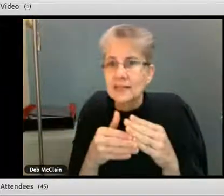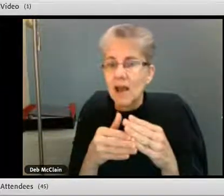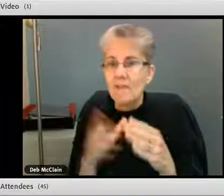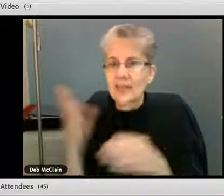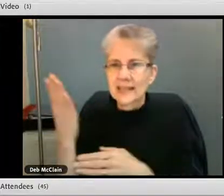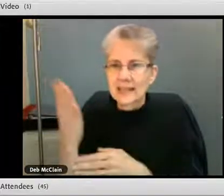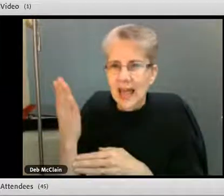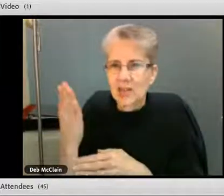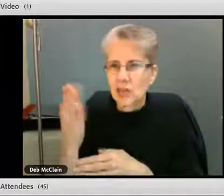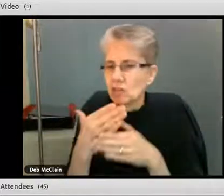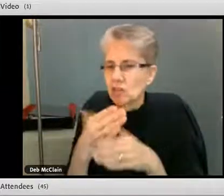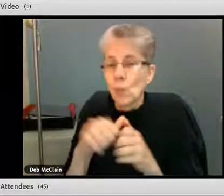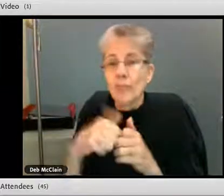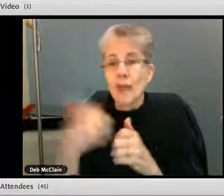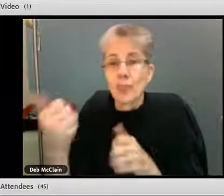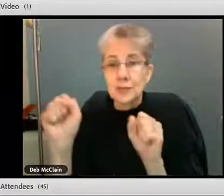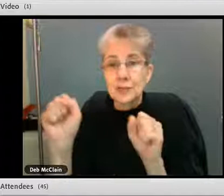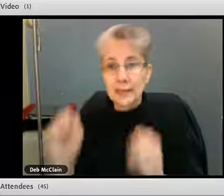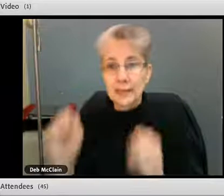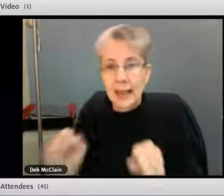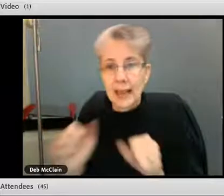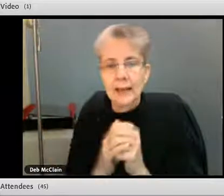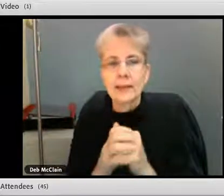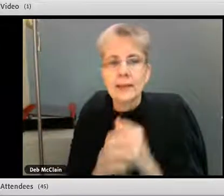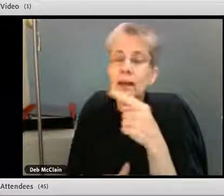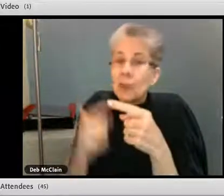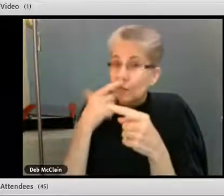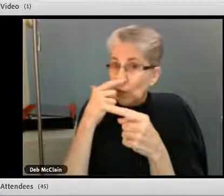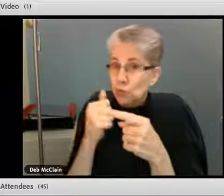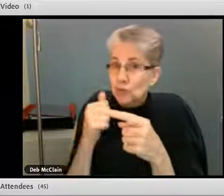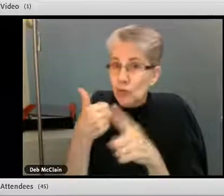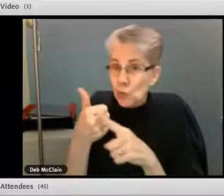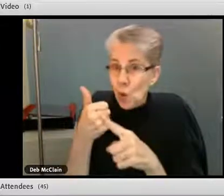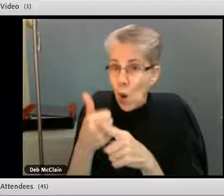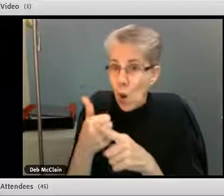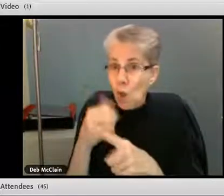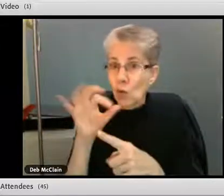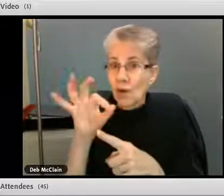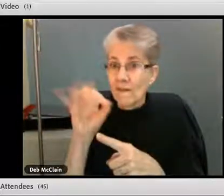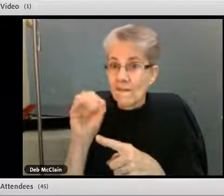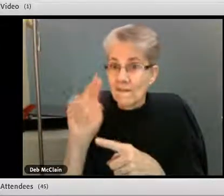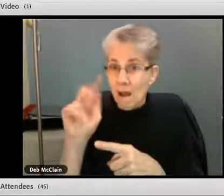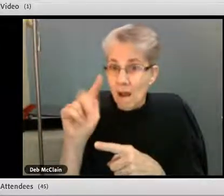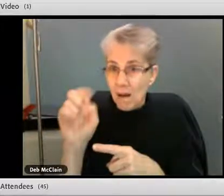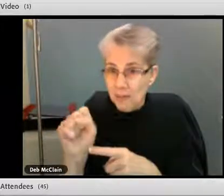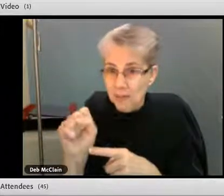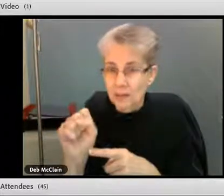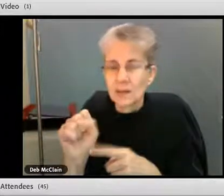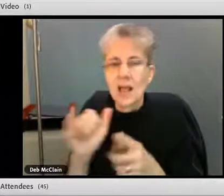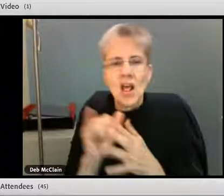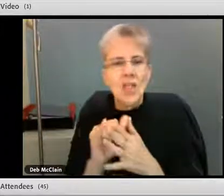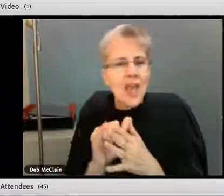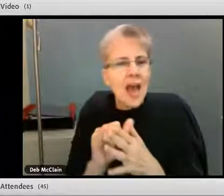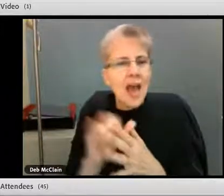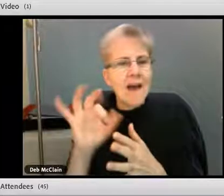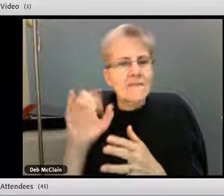So, if you are interested in your own font, Font Squirrel is a fantastic, free. A lot of them are commercial use.